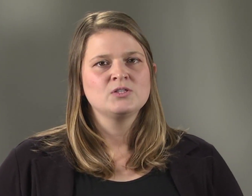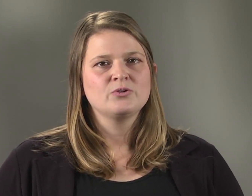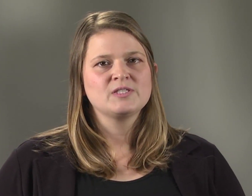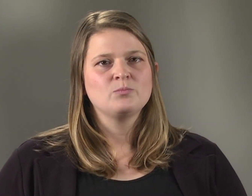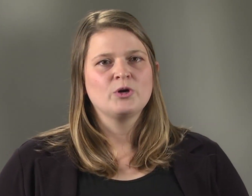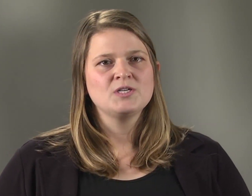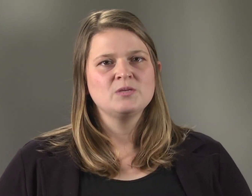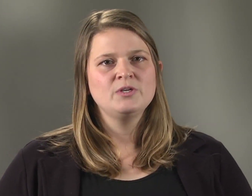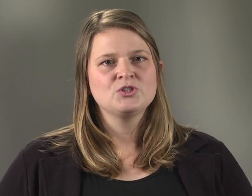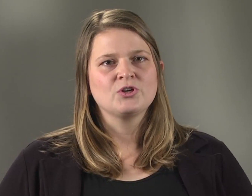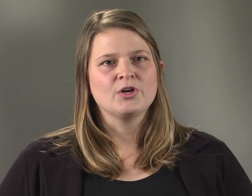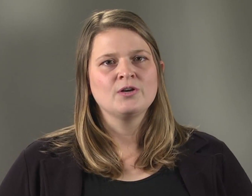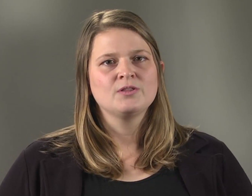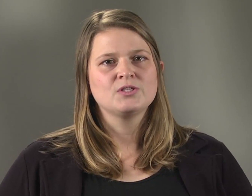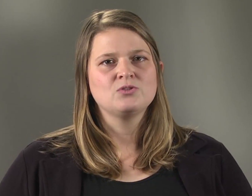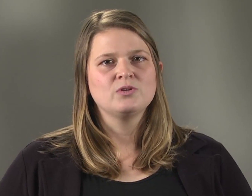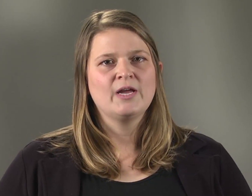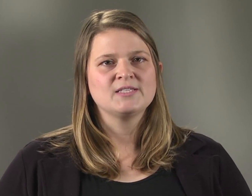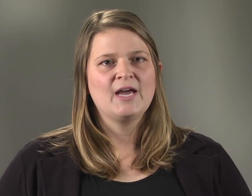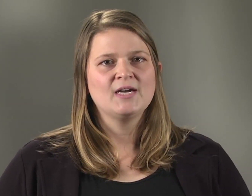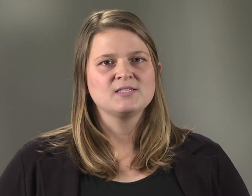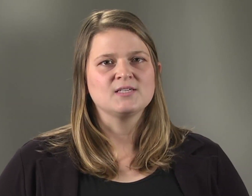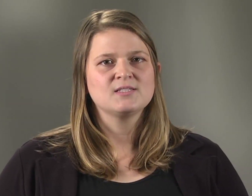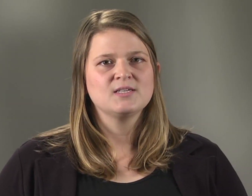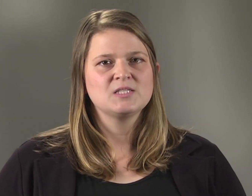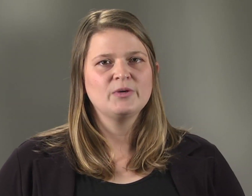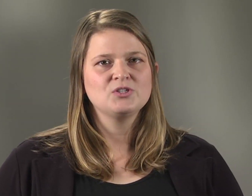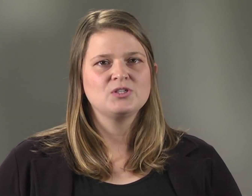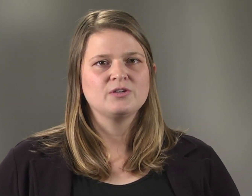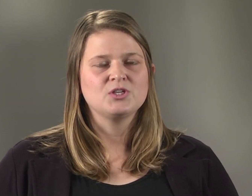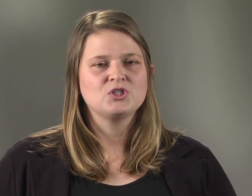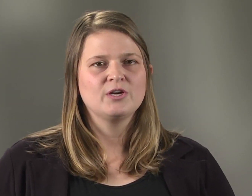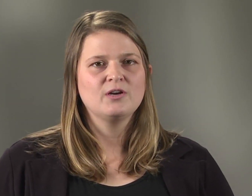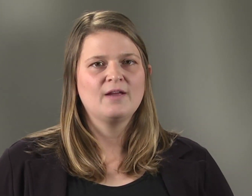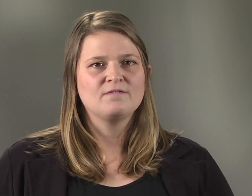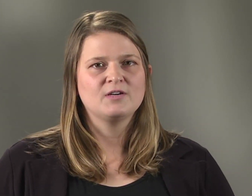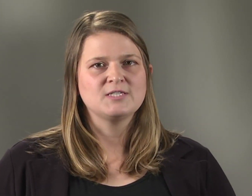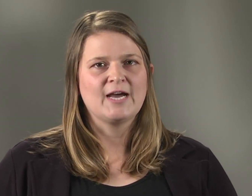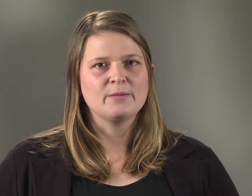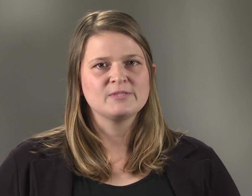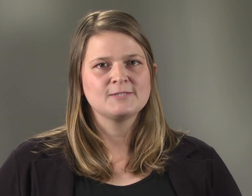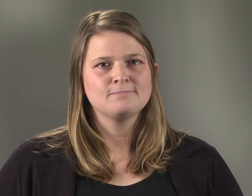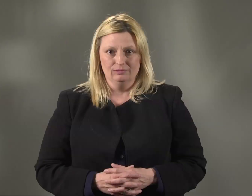So it is important to be sure the student has access, especially during shared and fun times.